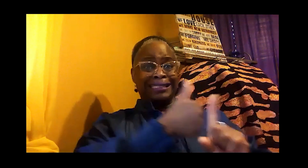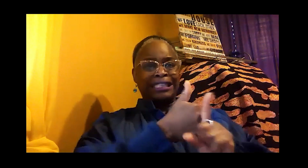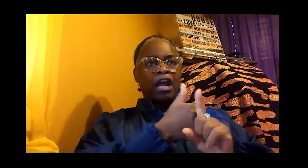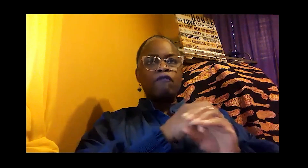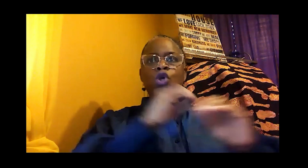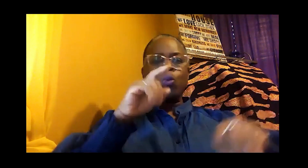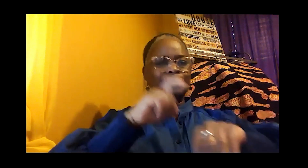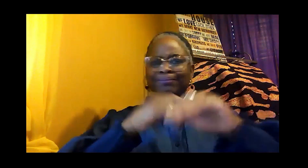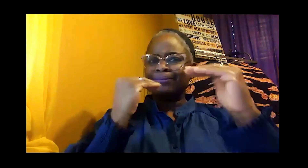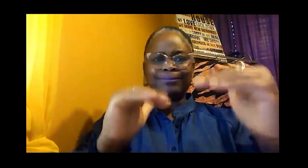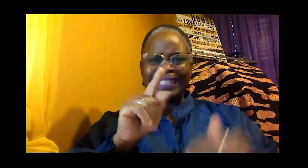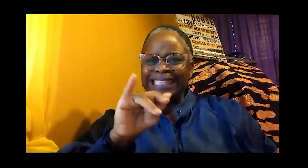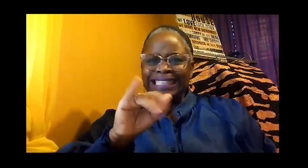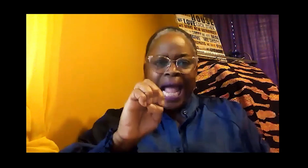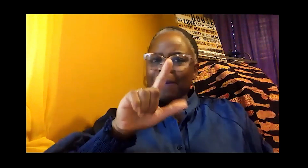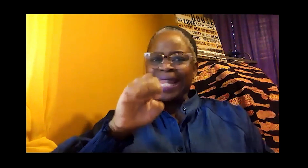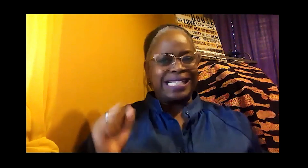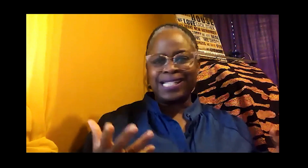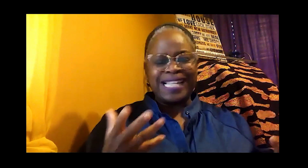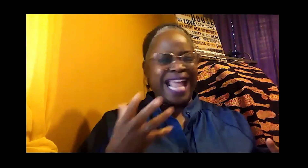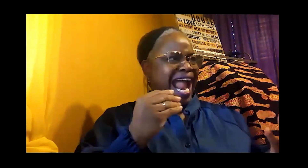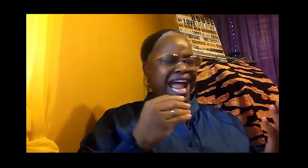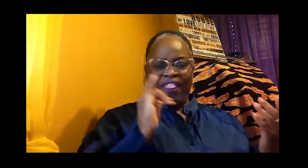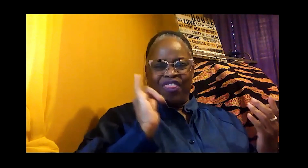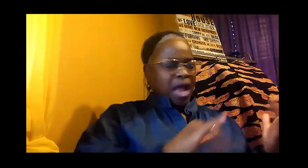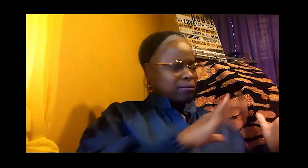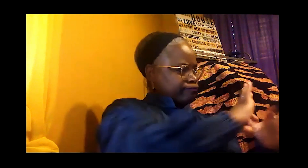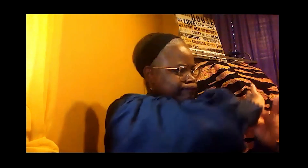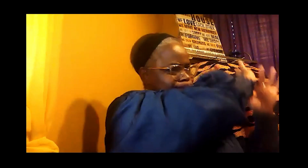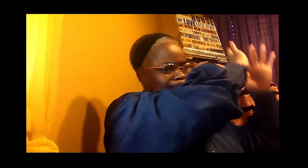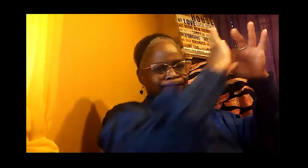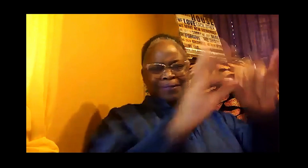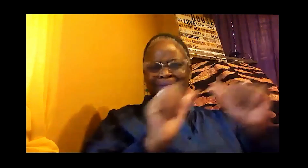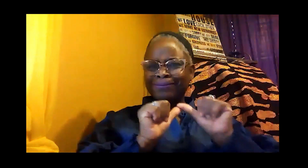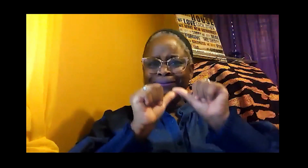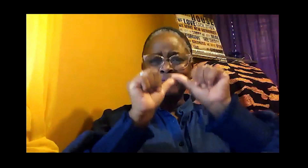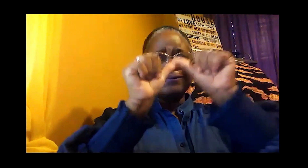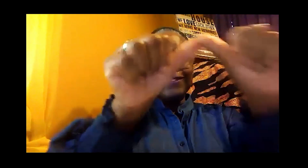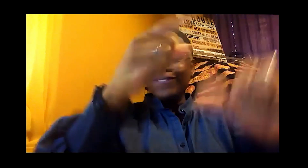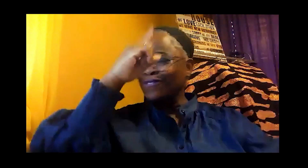types of events still happening today. The play is timeless - that era will continue to